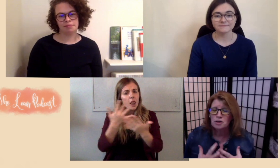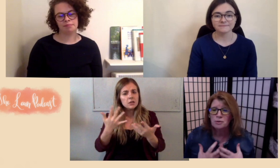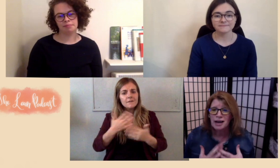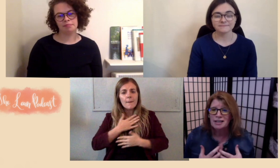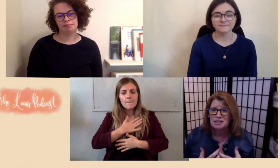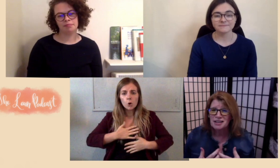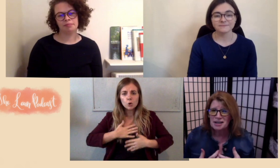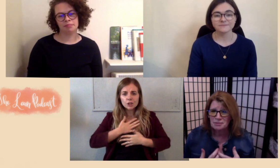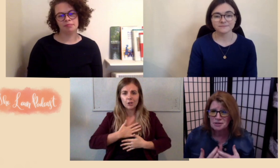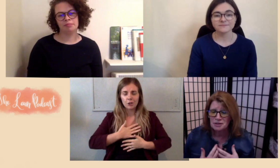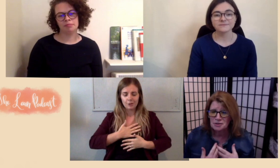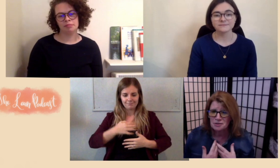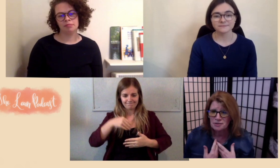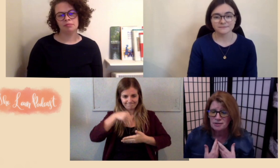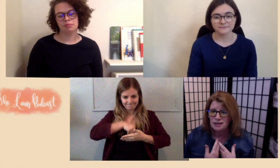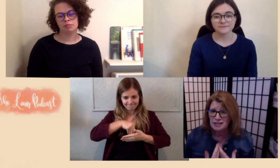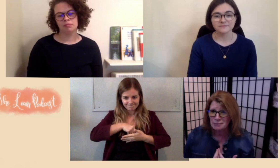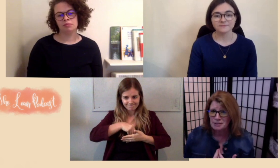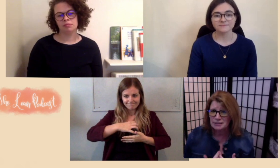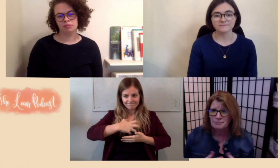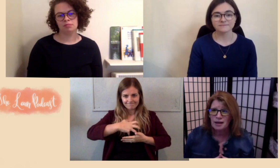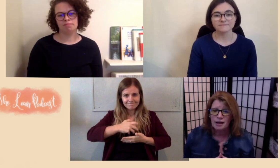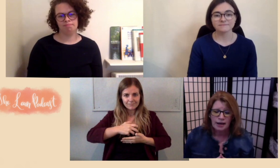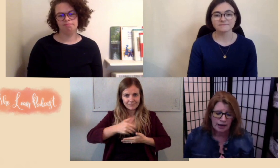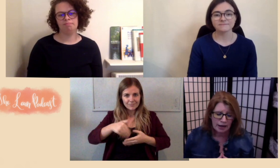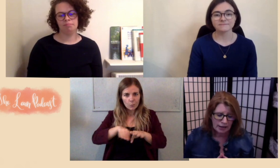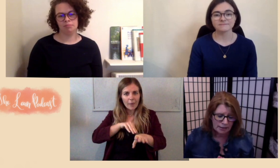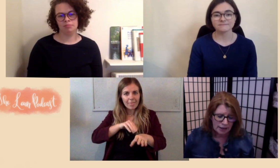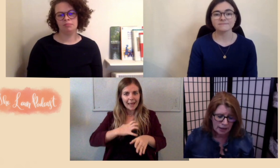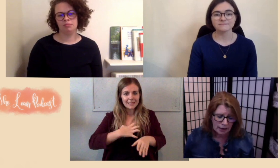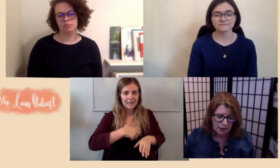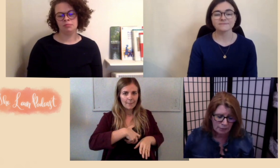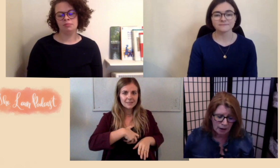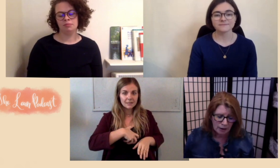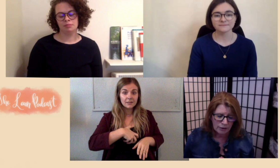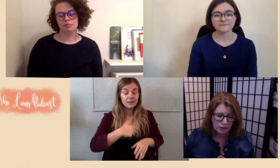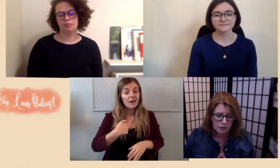And I think that interpreters should be more aware of